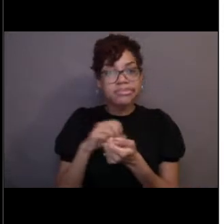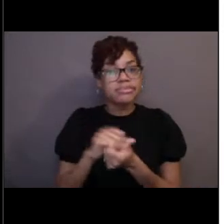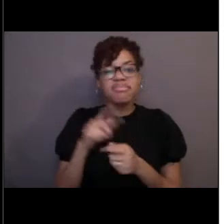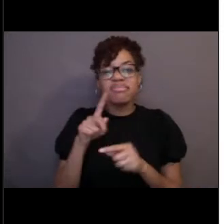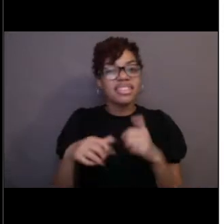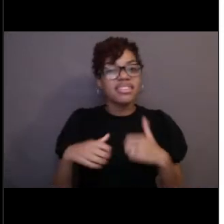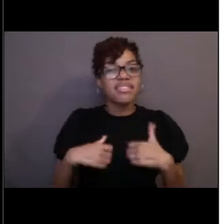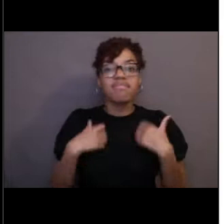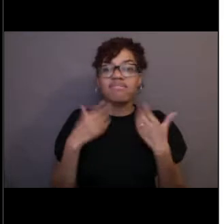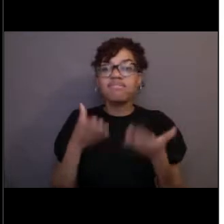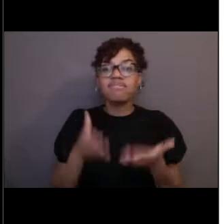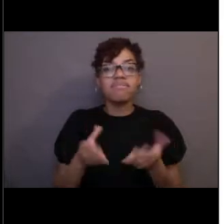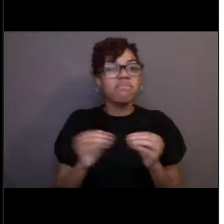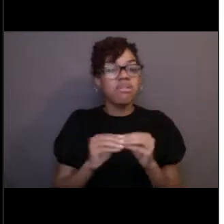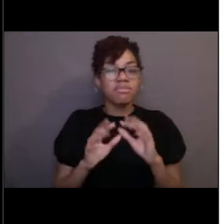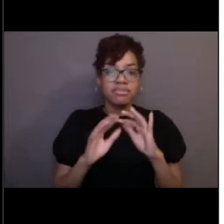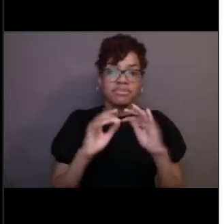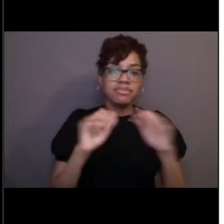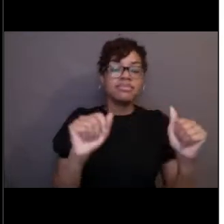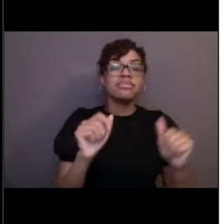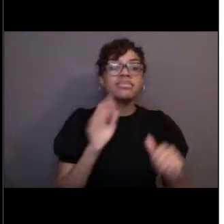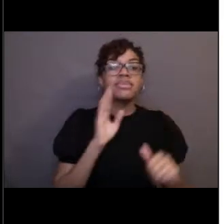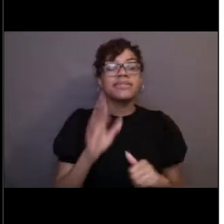and sea turtles are not immune to that, just like anything else.